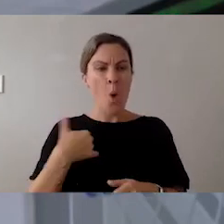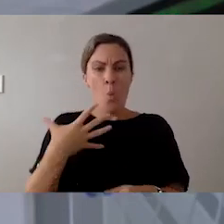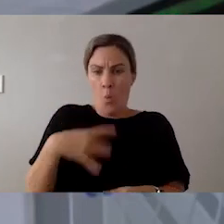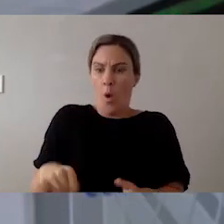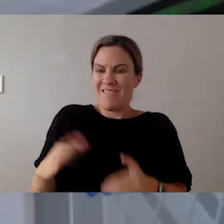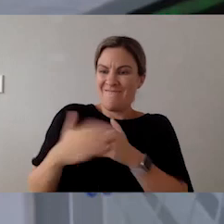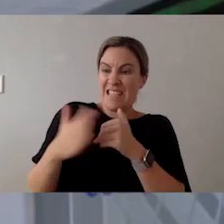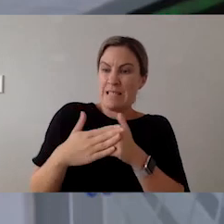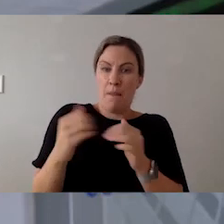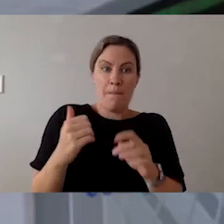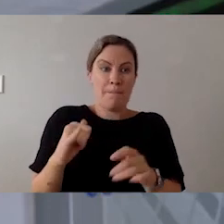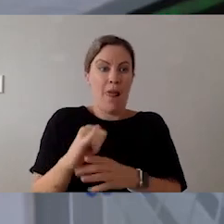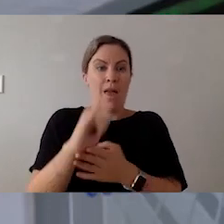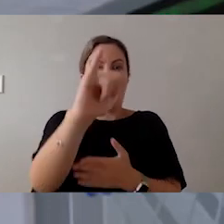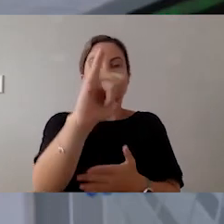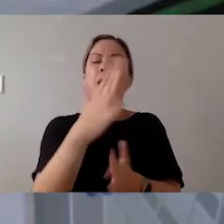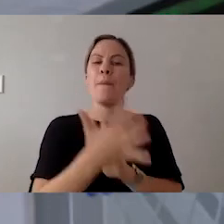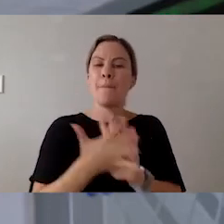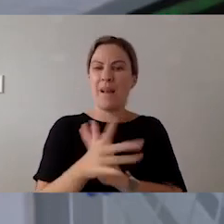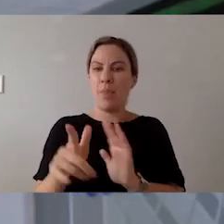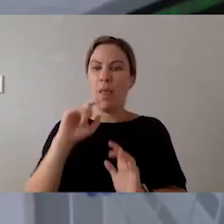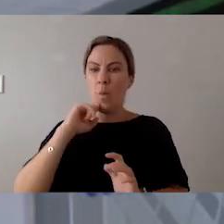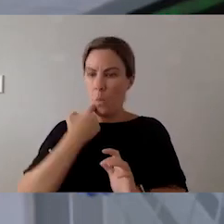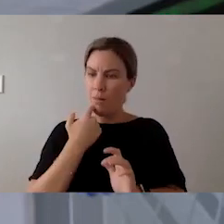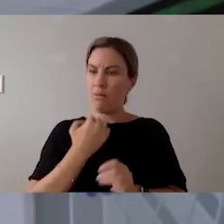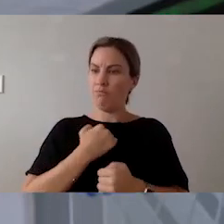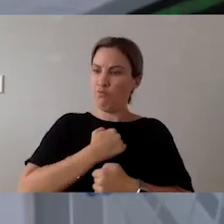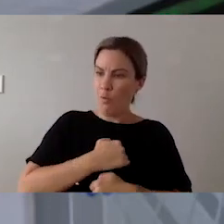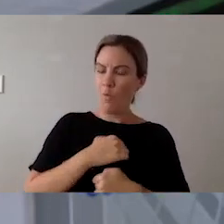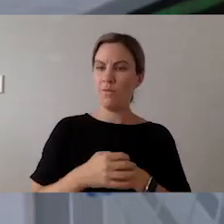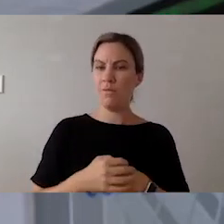a nice-to-have. This is your job. This is your responsibility. You're